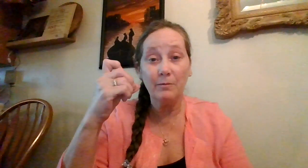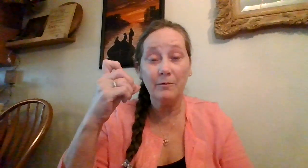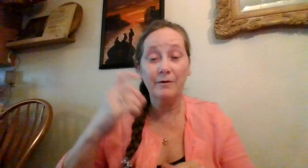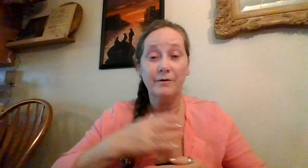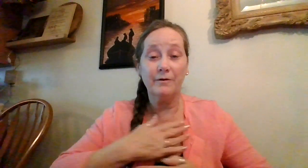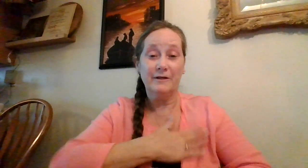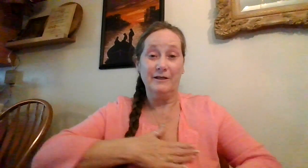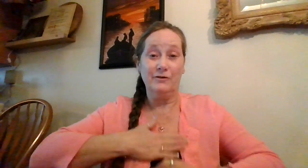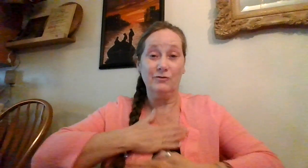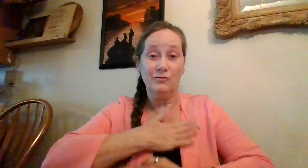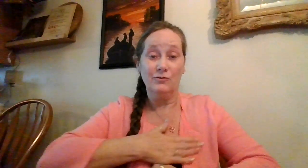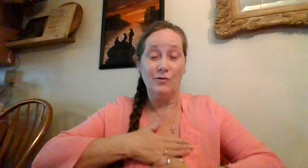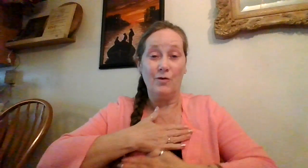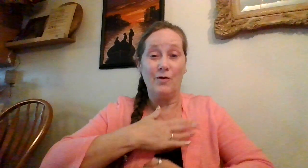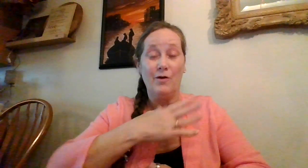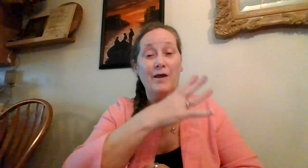Enjoy and be safe.